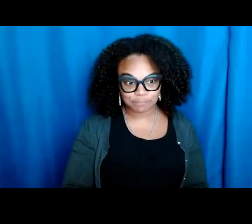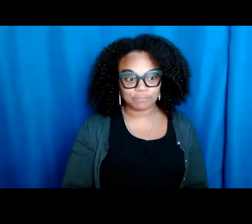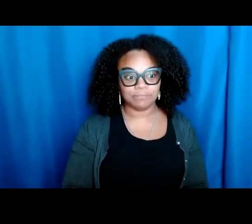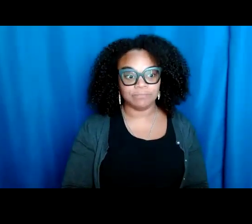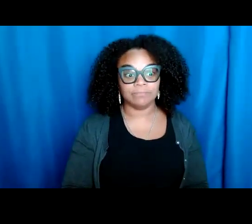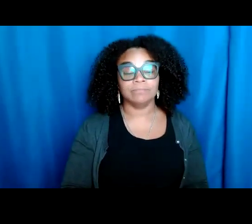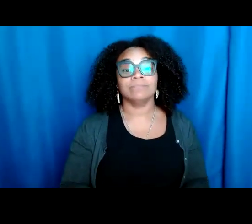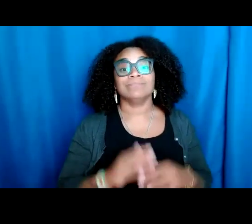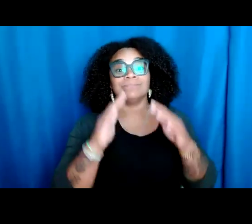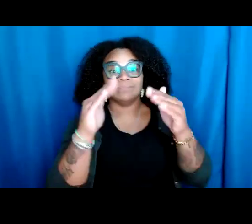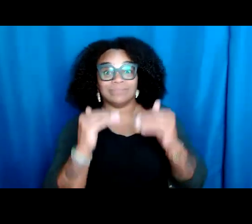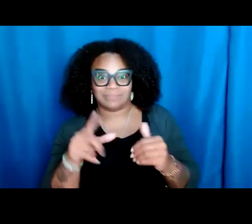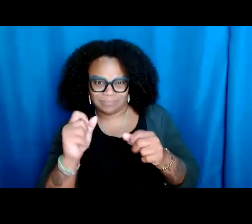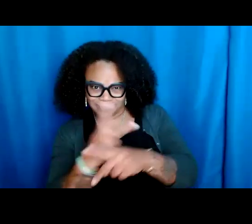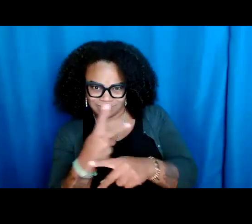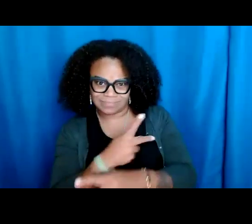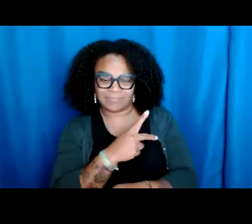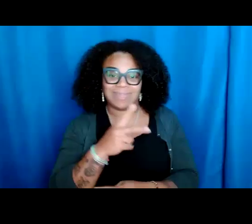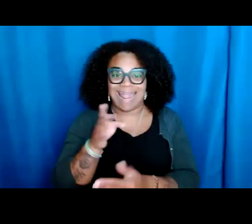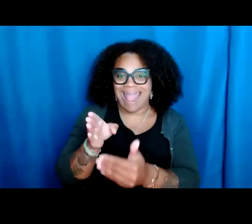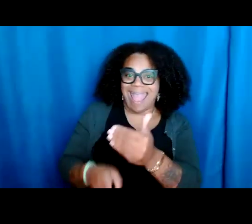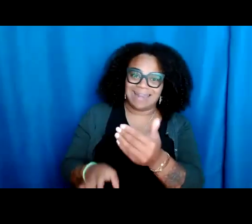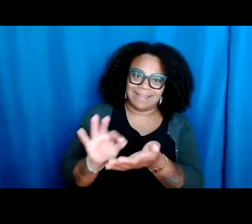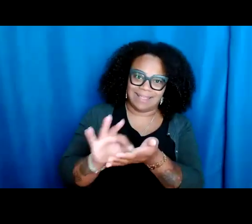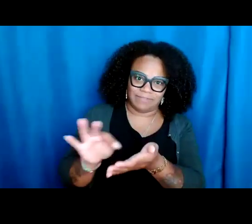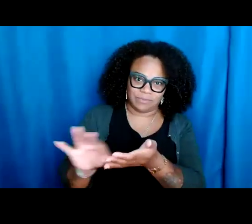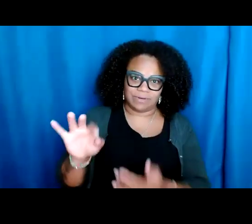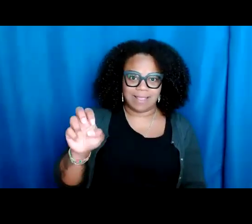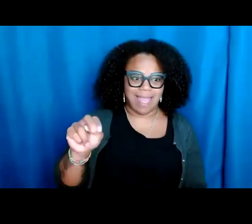Now we need to figure out what his ending inventory is.